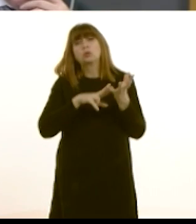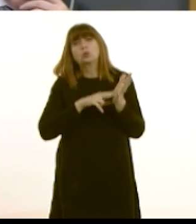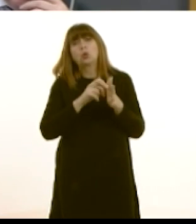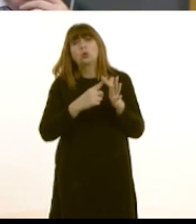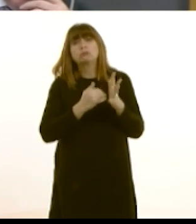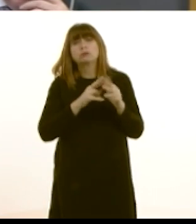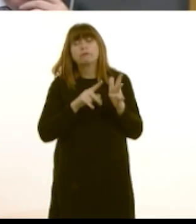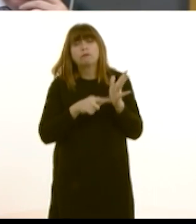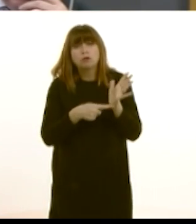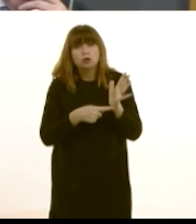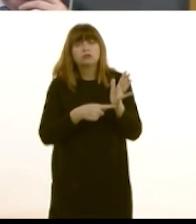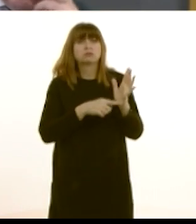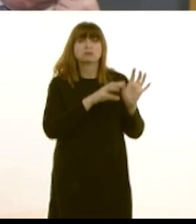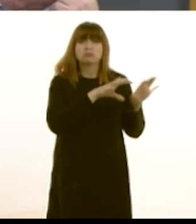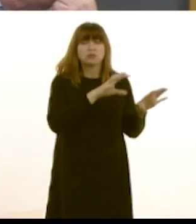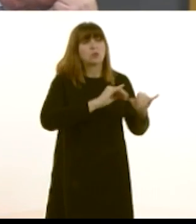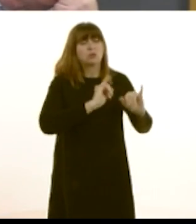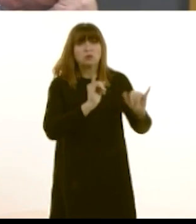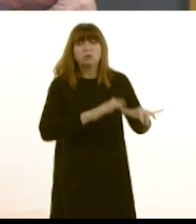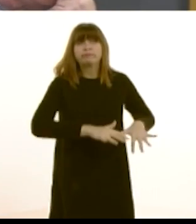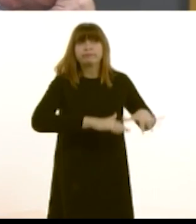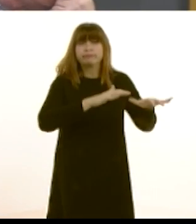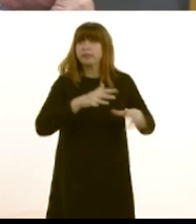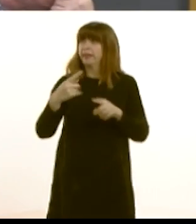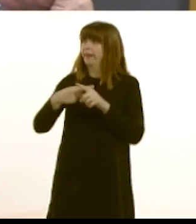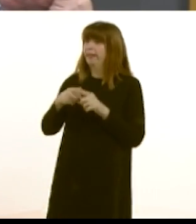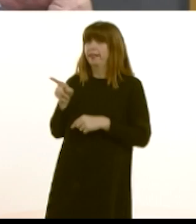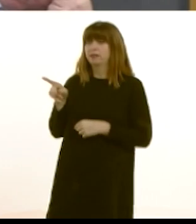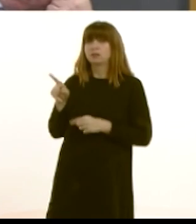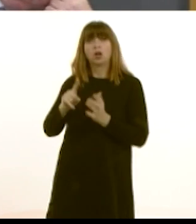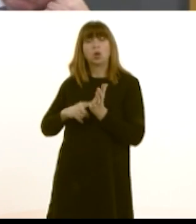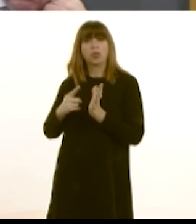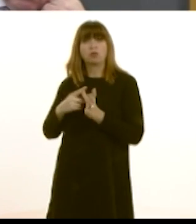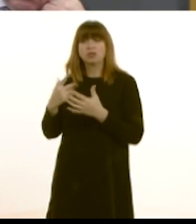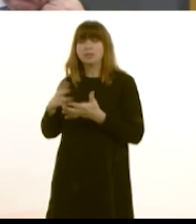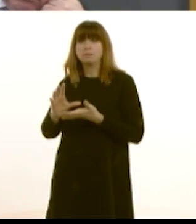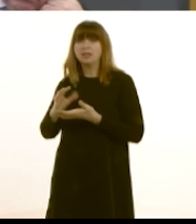We have seen in England that local authorities have been providing grants of £500 to assist